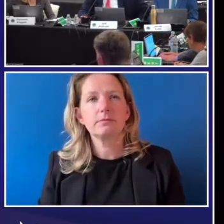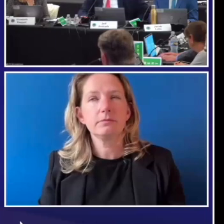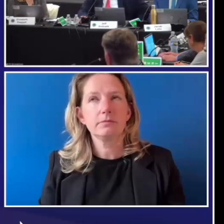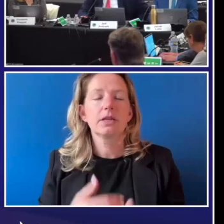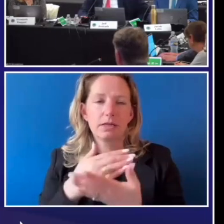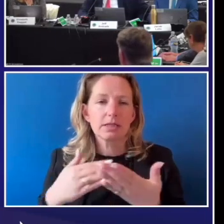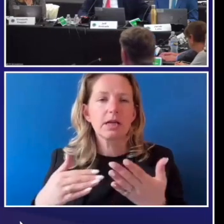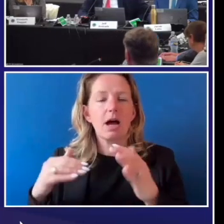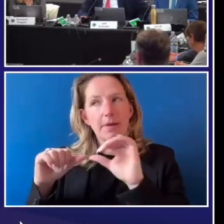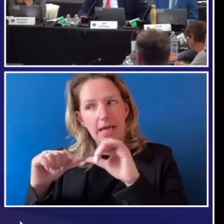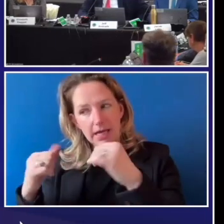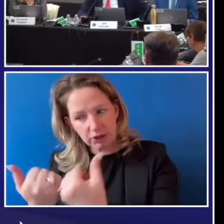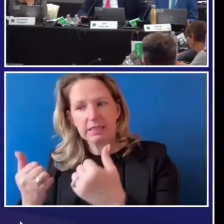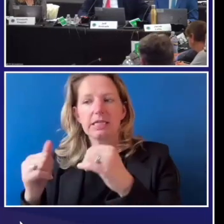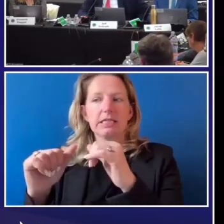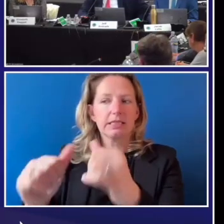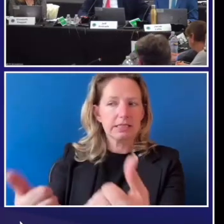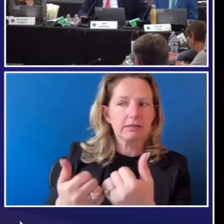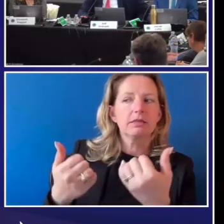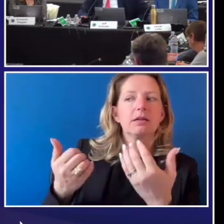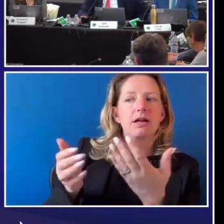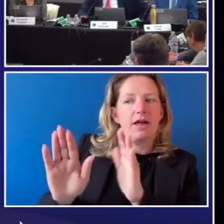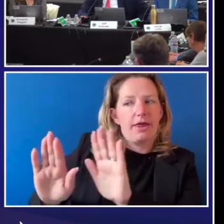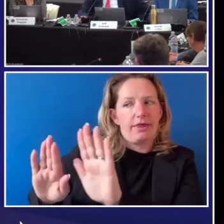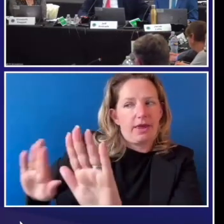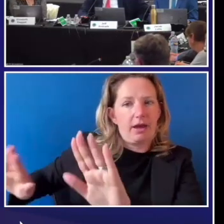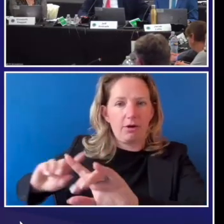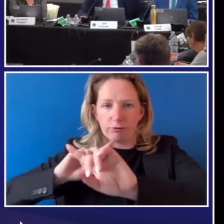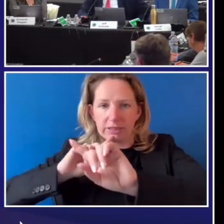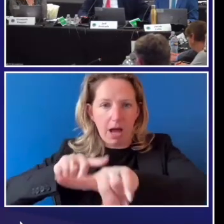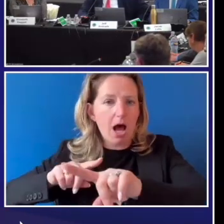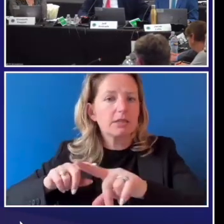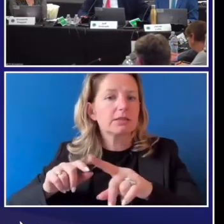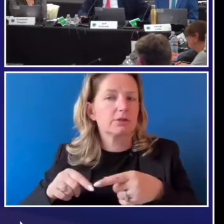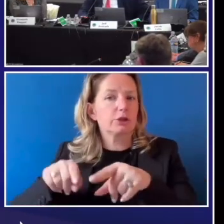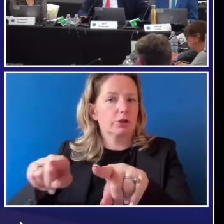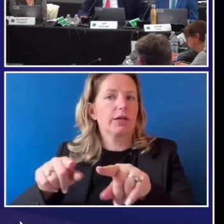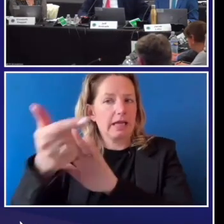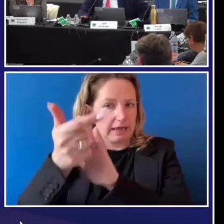have responded, um, in legal proceedings, we wanted to just clarify that, um,